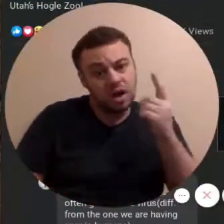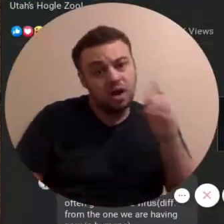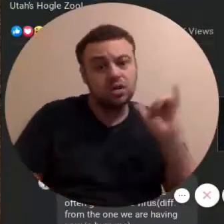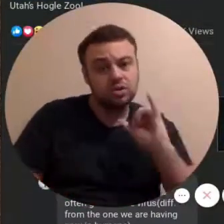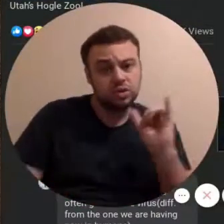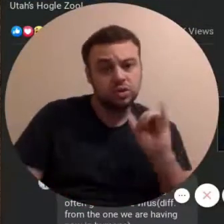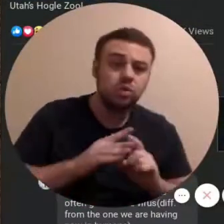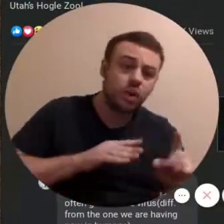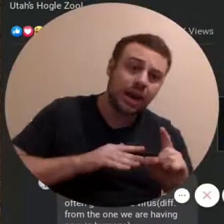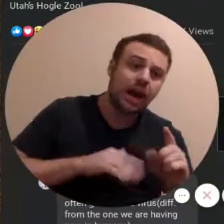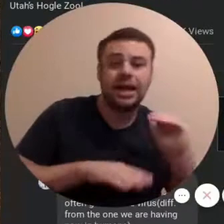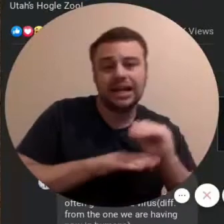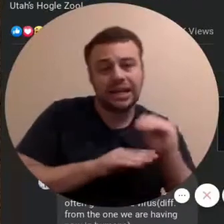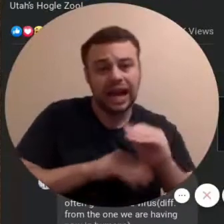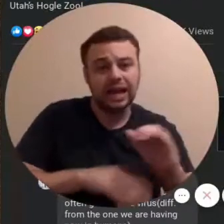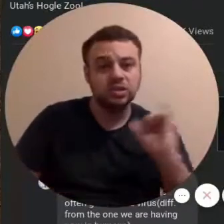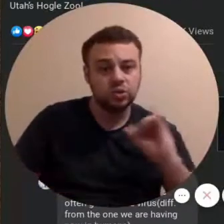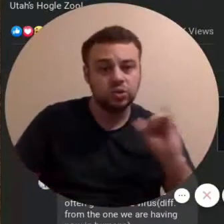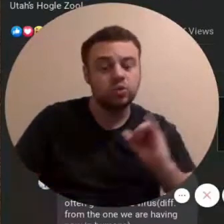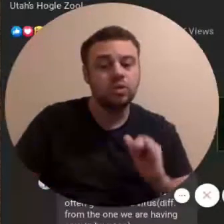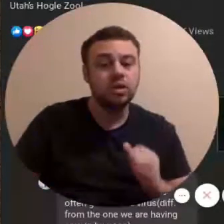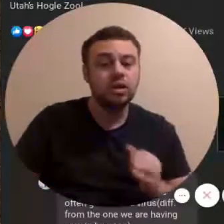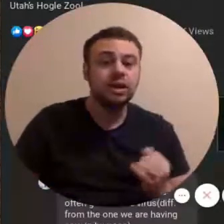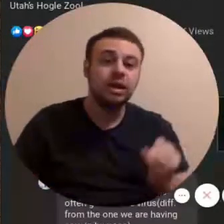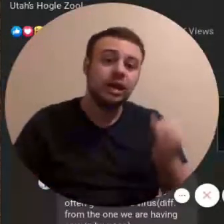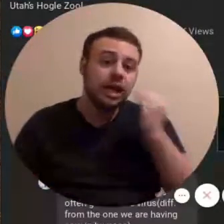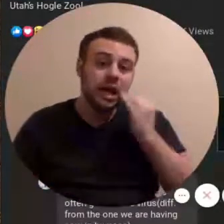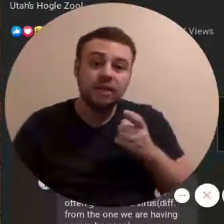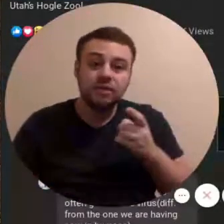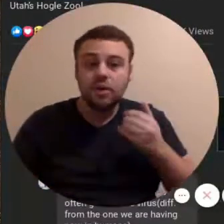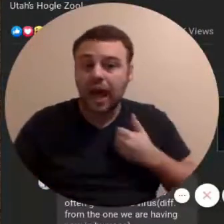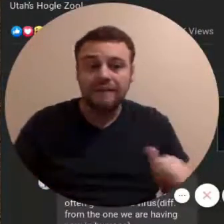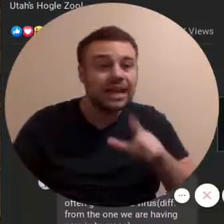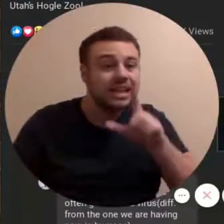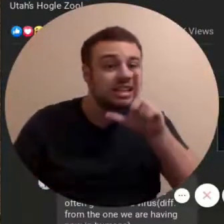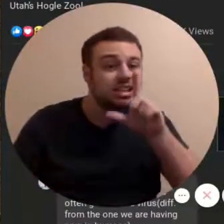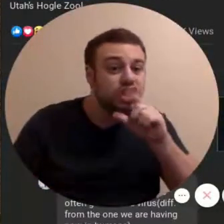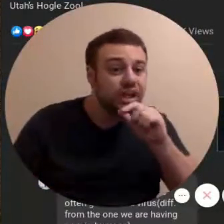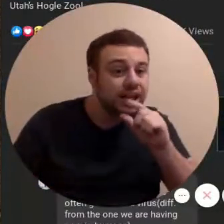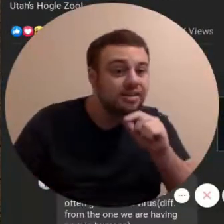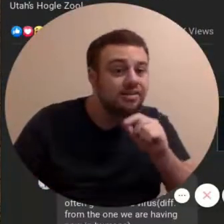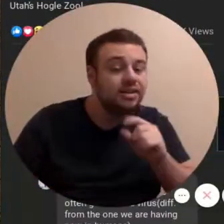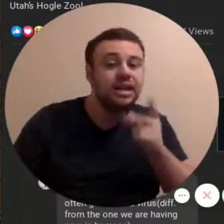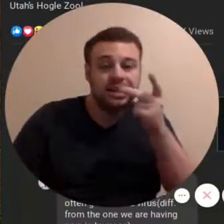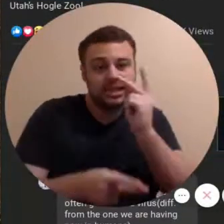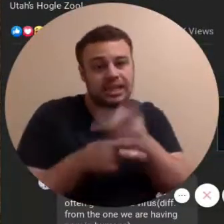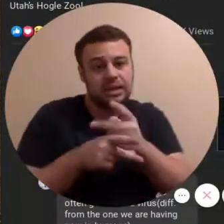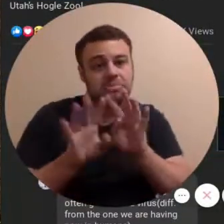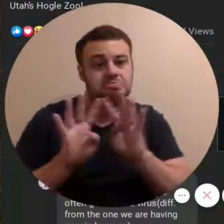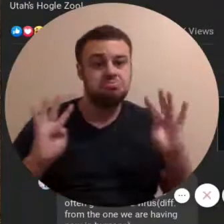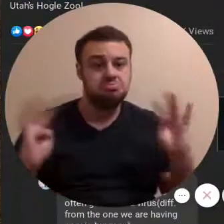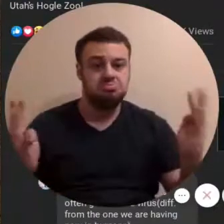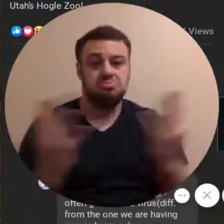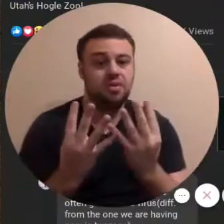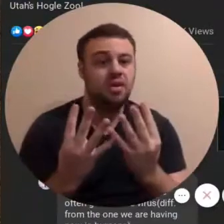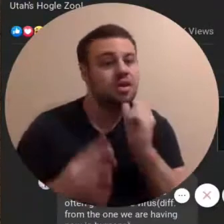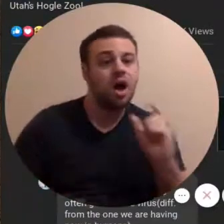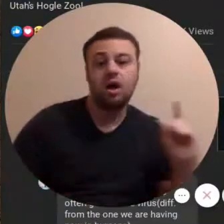pet chickens- the best thing you could do is keep them in a coop at night. Don't let them roam free. Brad: Oh that's a good tip. Stephanie: Yeah because if they roam free in your